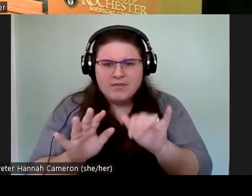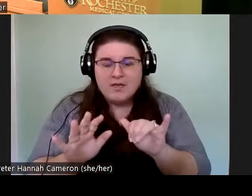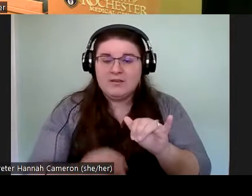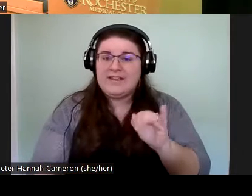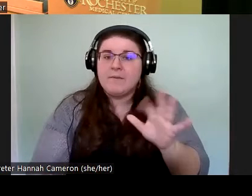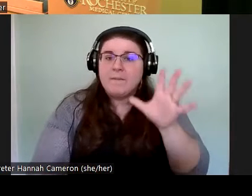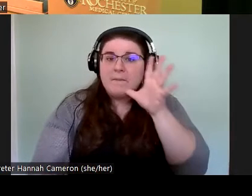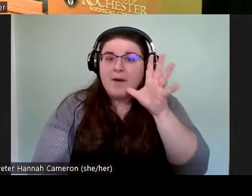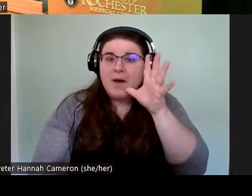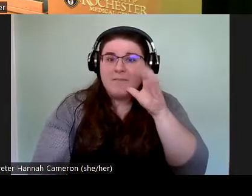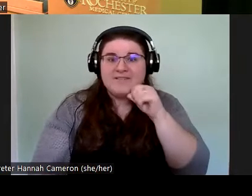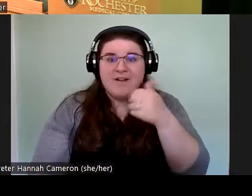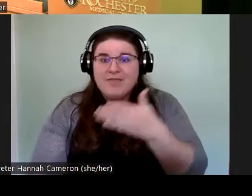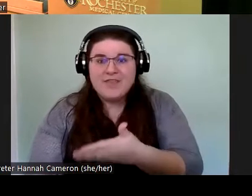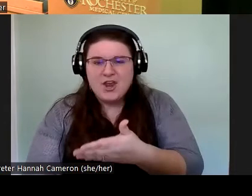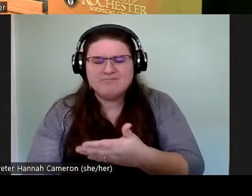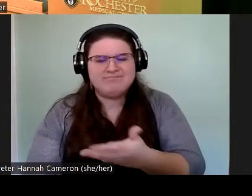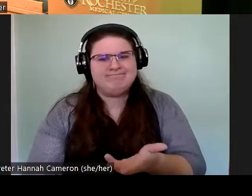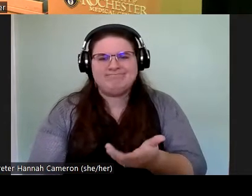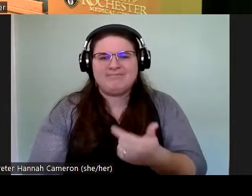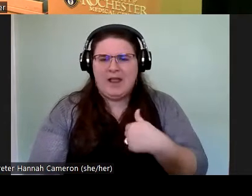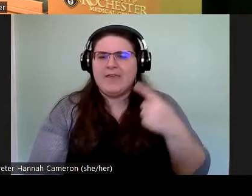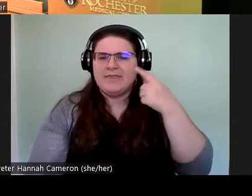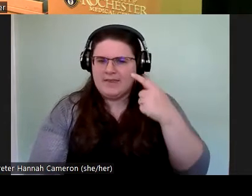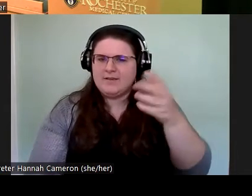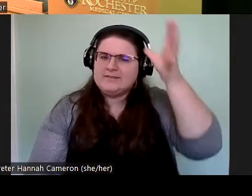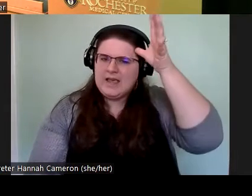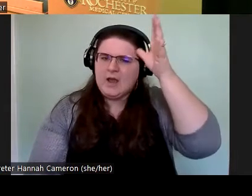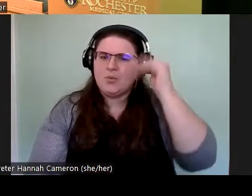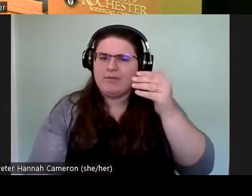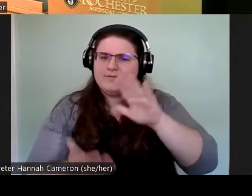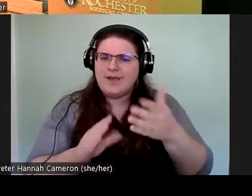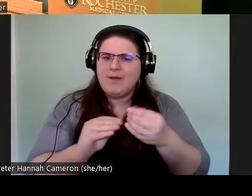been there to support him that he would have died a lot earlier and so think about how families kind